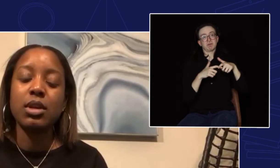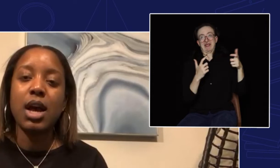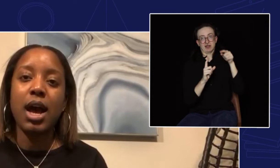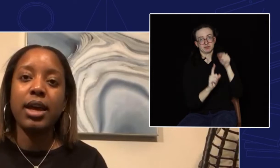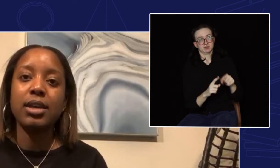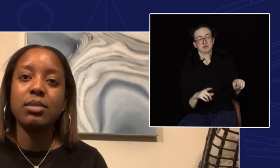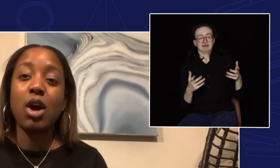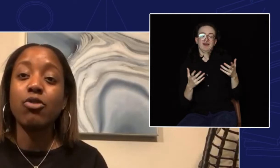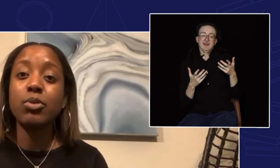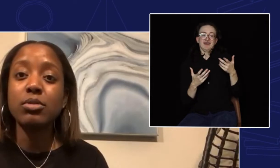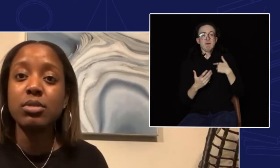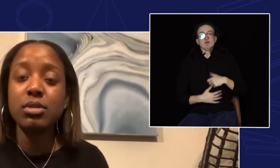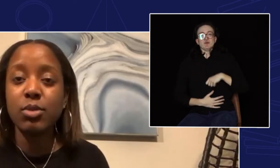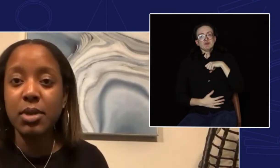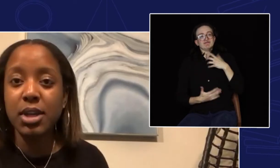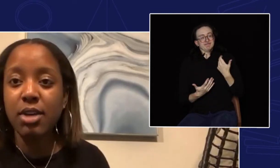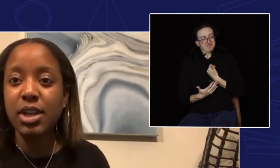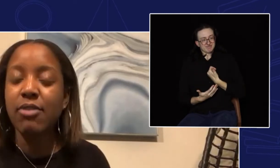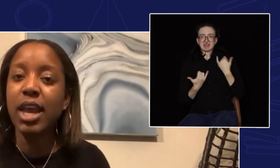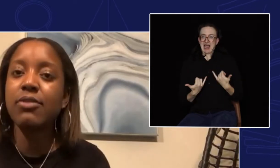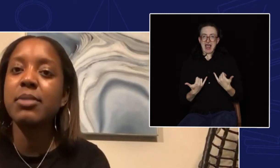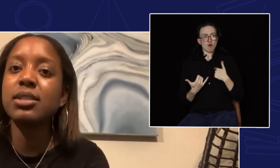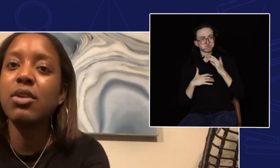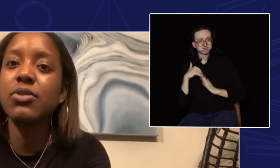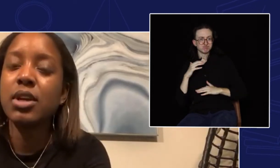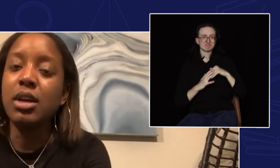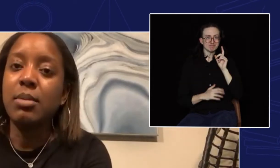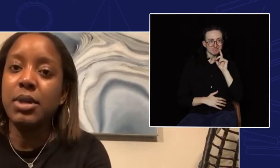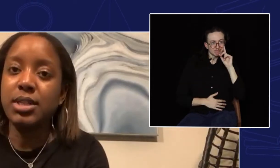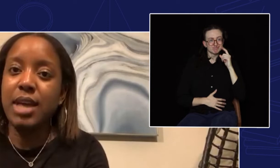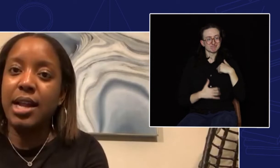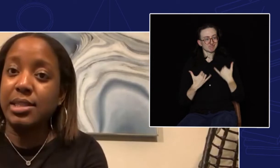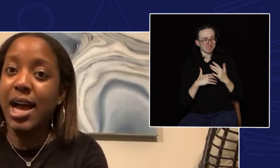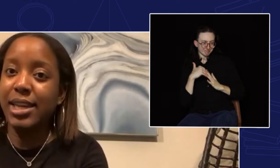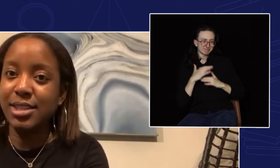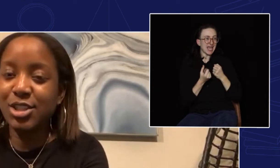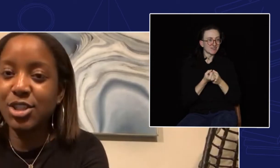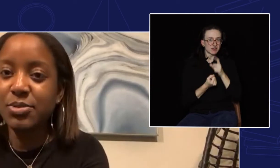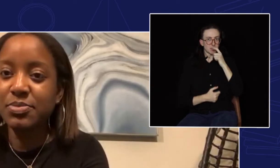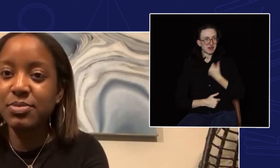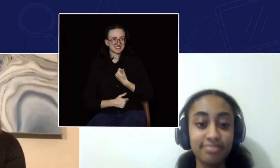I am comfortable with being Deaf and advocating for myself because that is not easy to do.